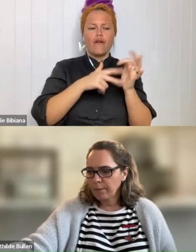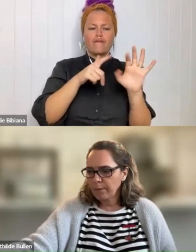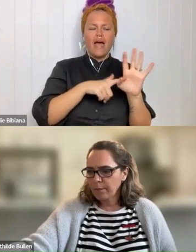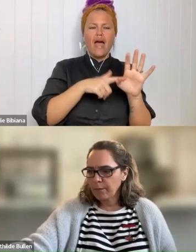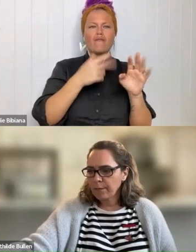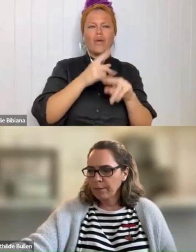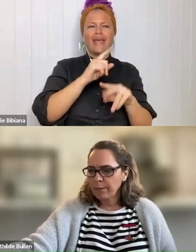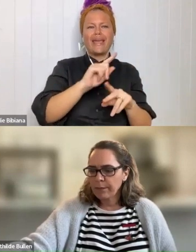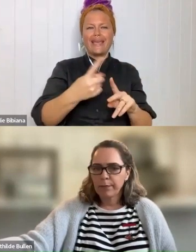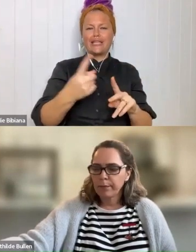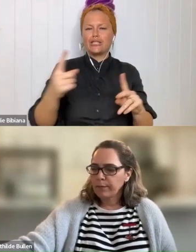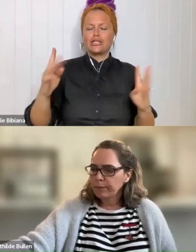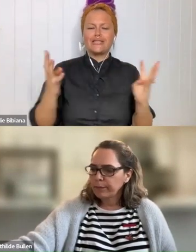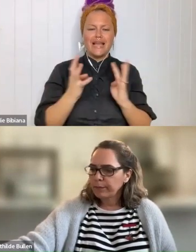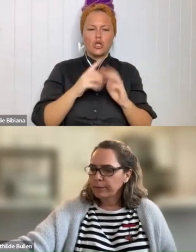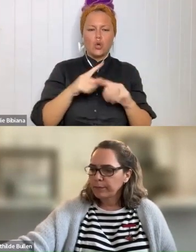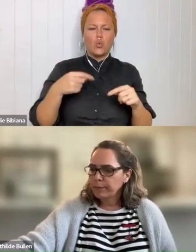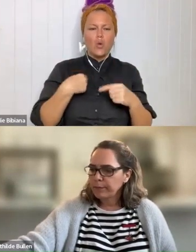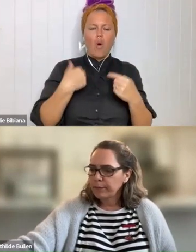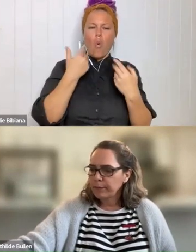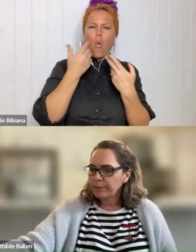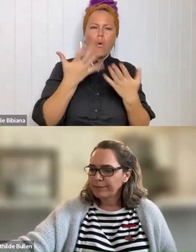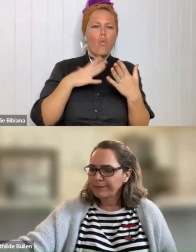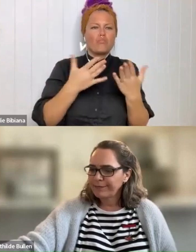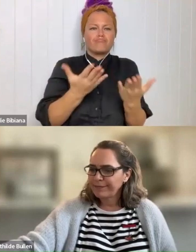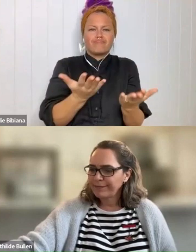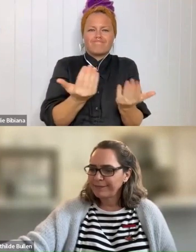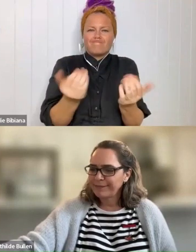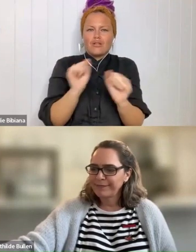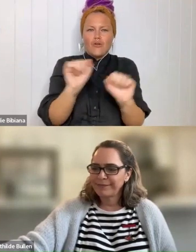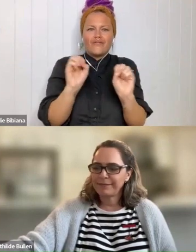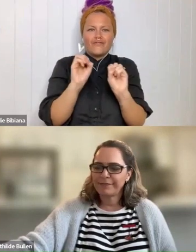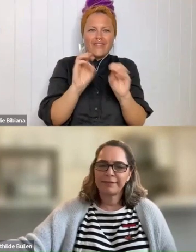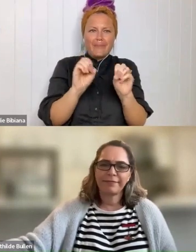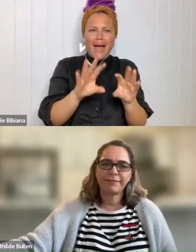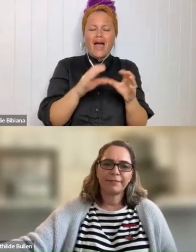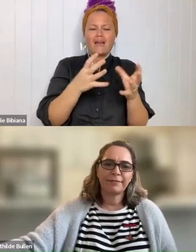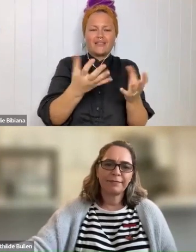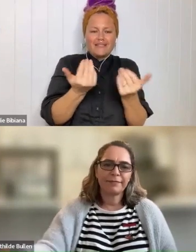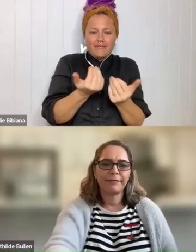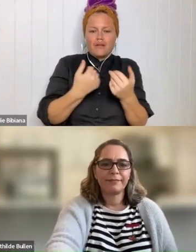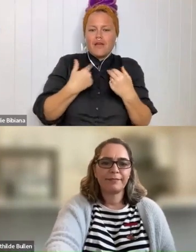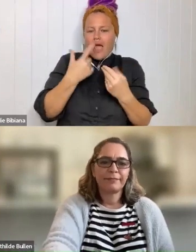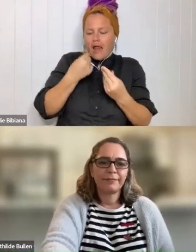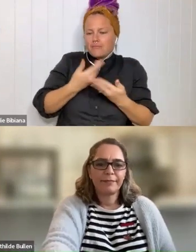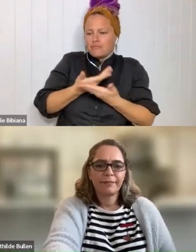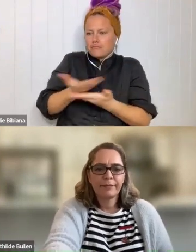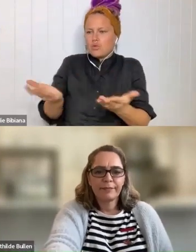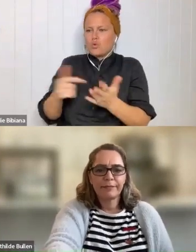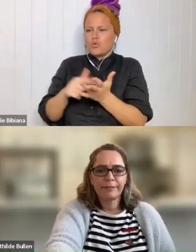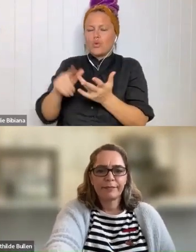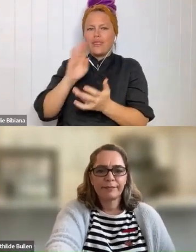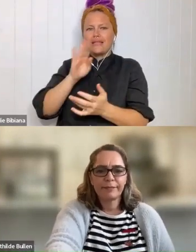constantly wanting to get your feedback and share that feedback with the speakers. And also, you know, improve, so please